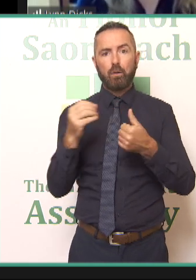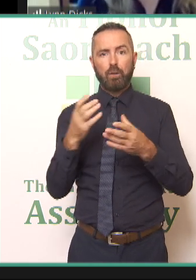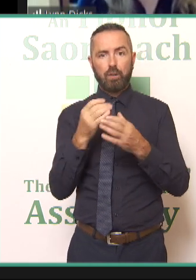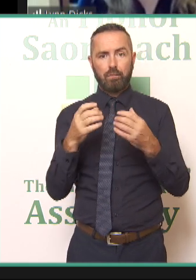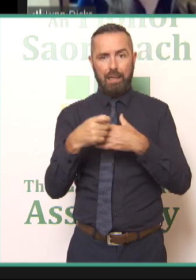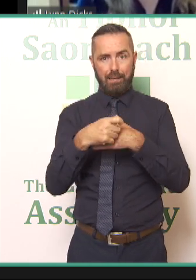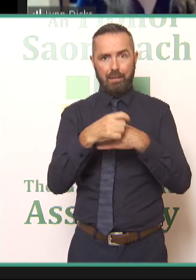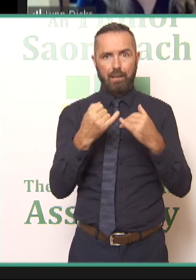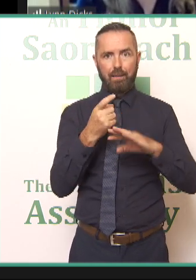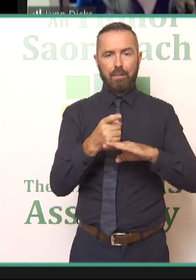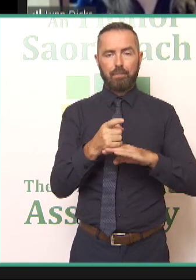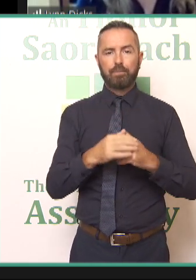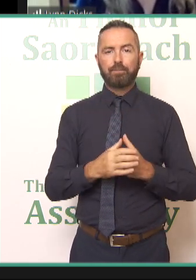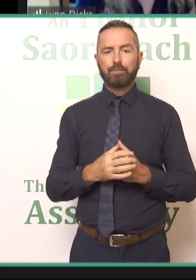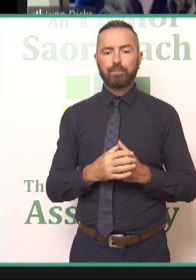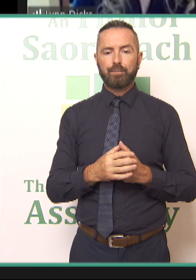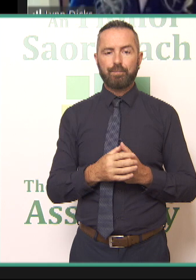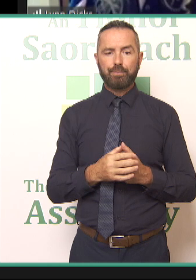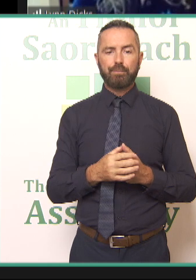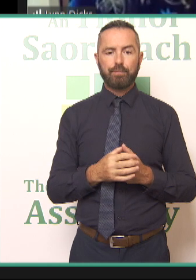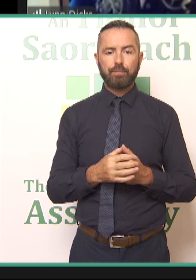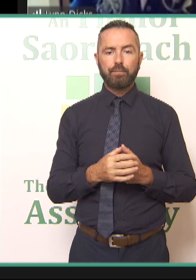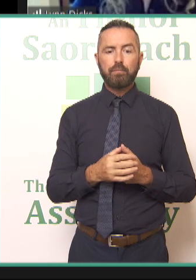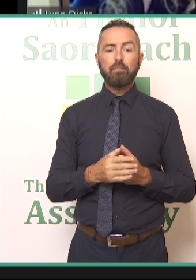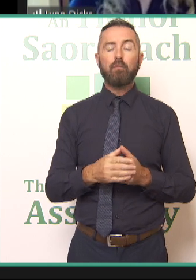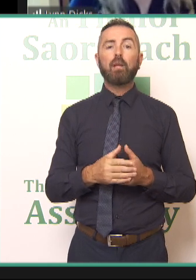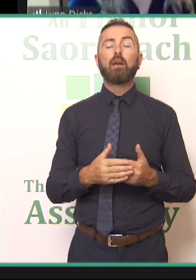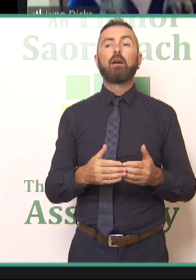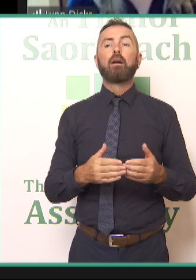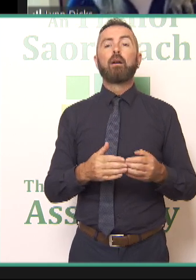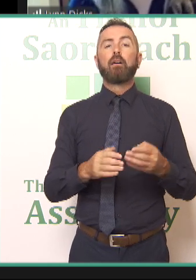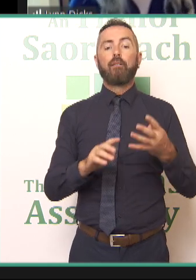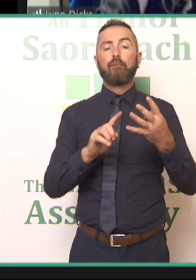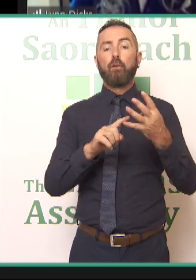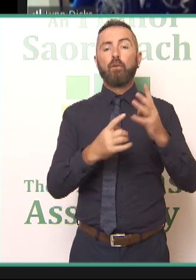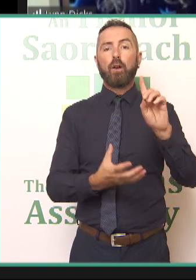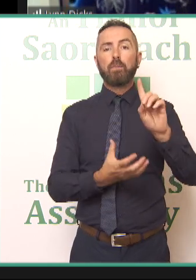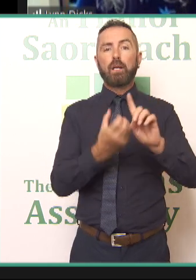don't degrade their own environment my final objective objective number four is a different